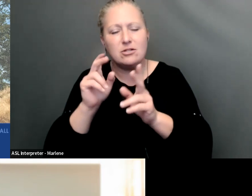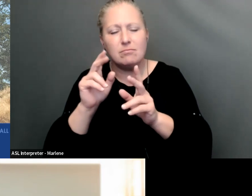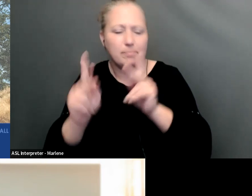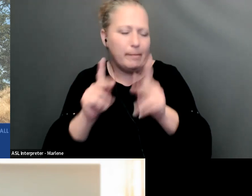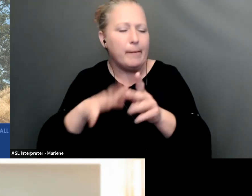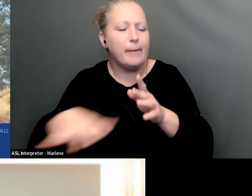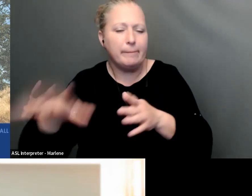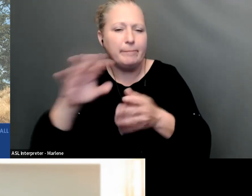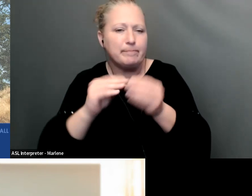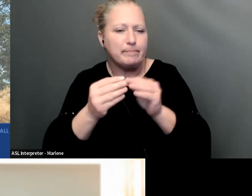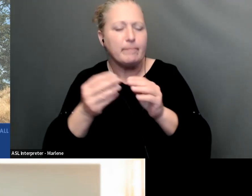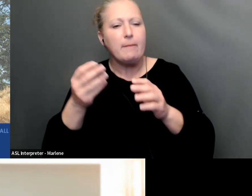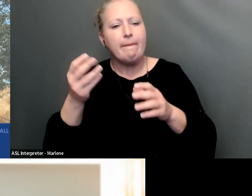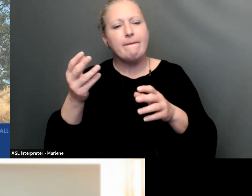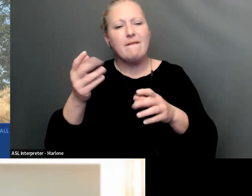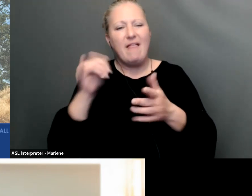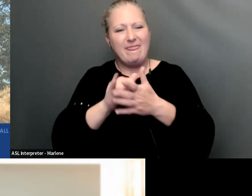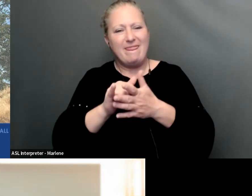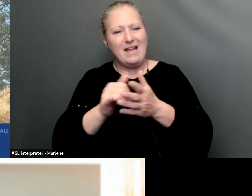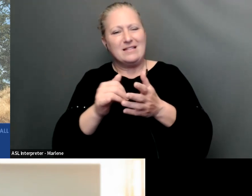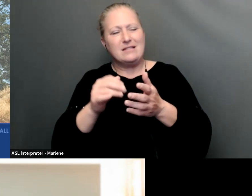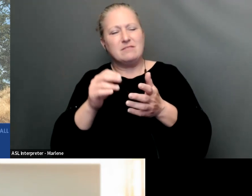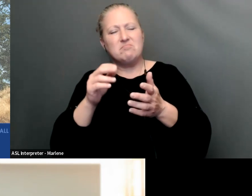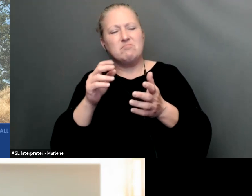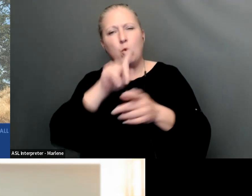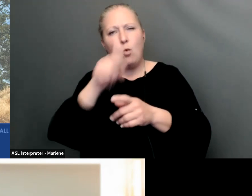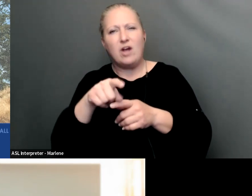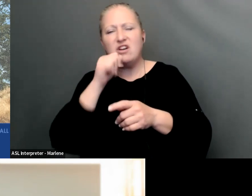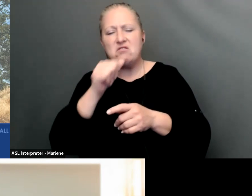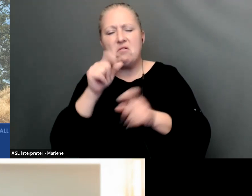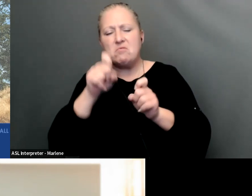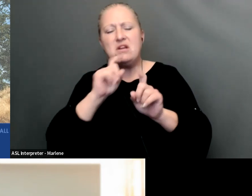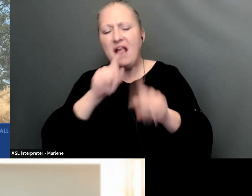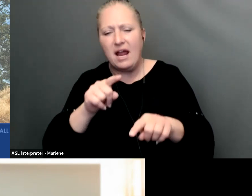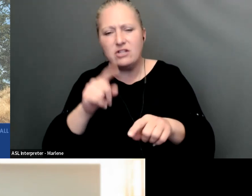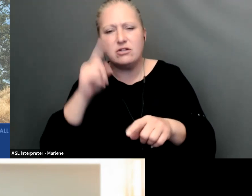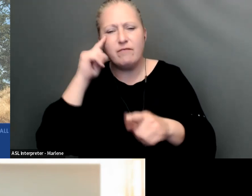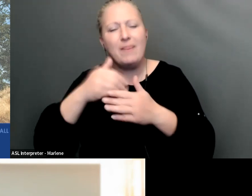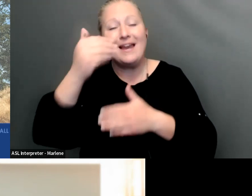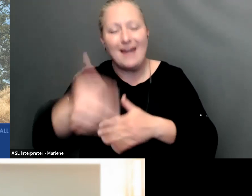yeah, I think that's it's more of a rhetorical question for the next session going on. But